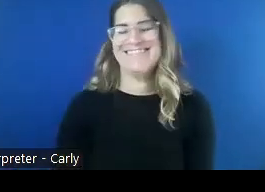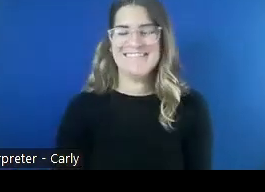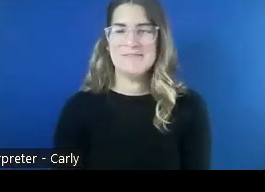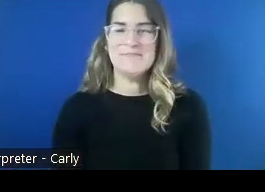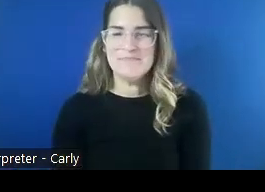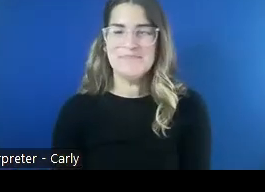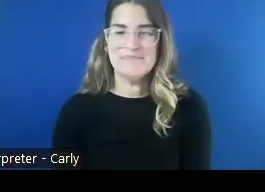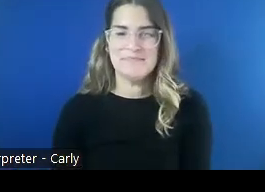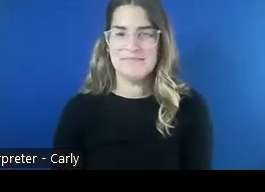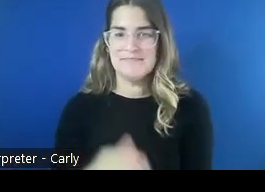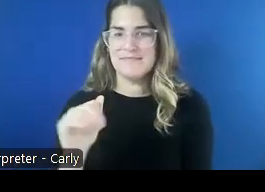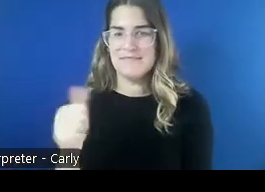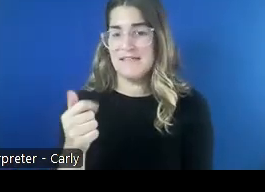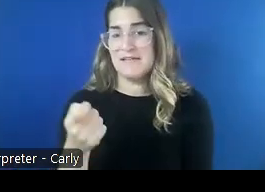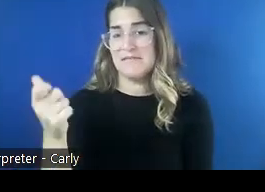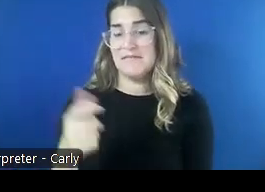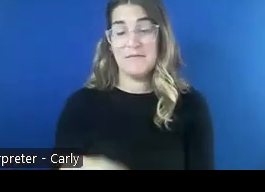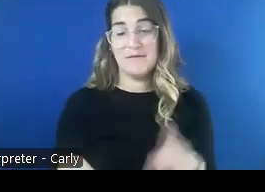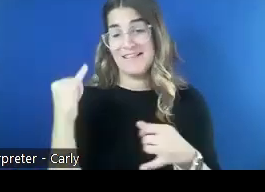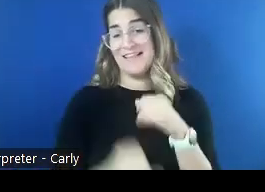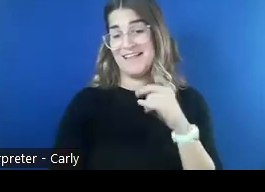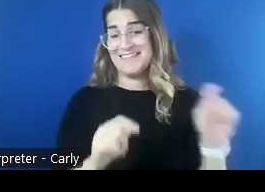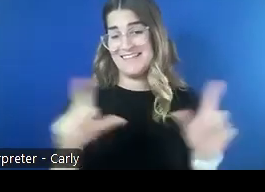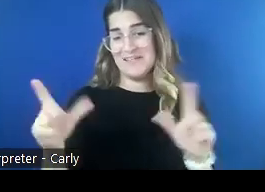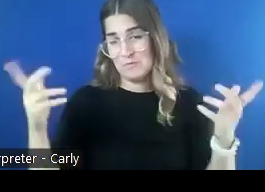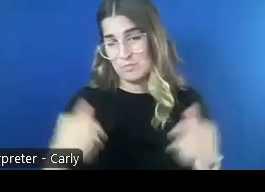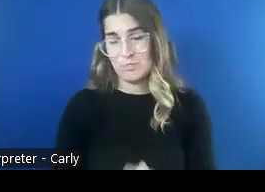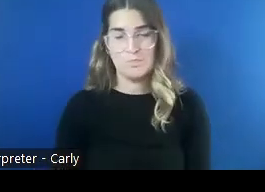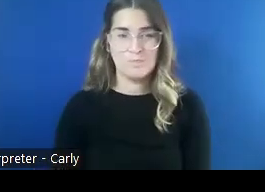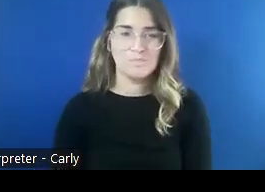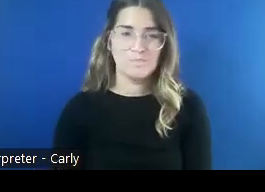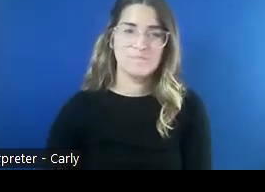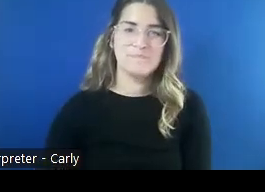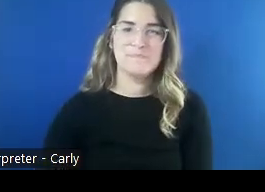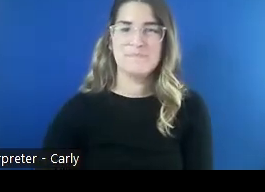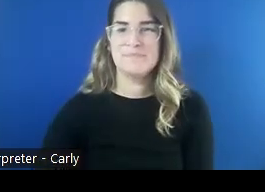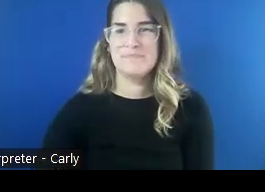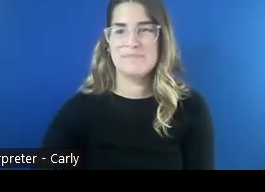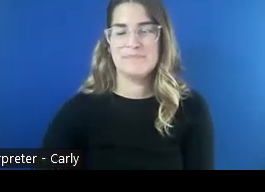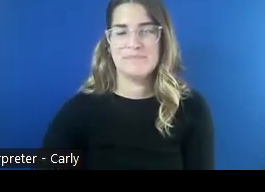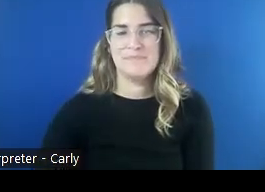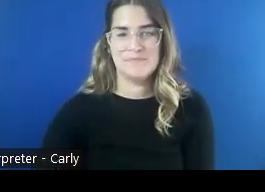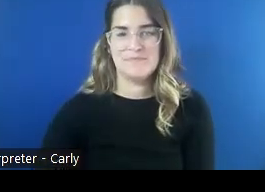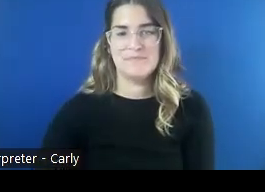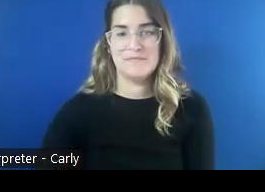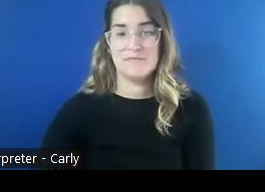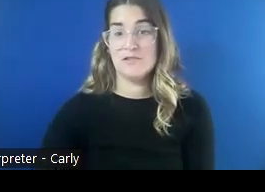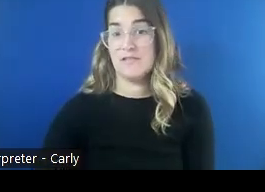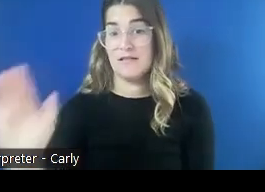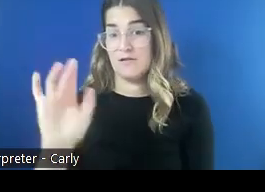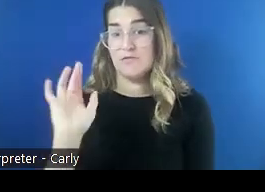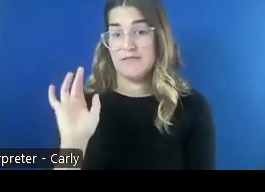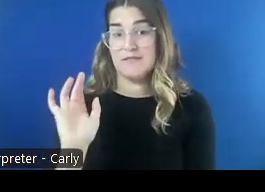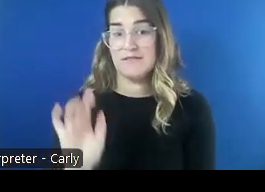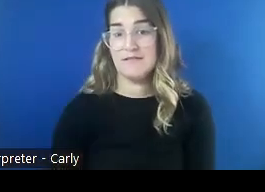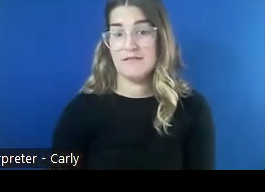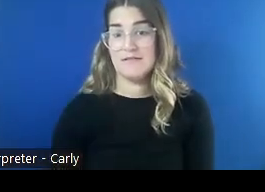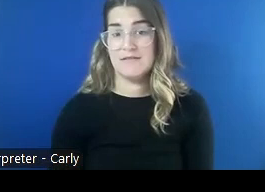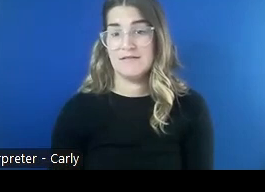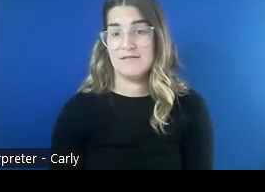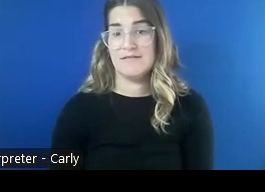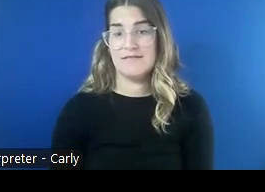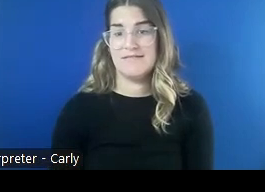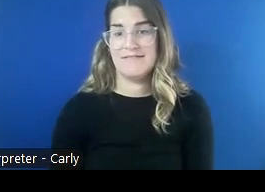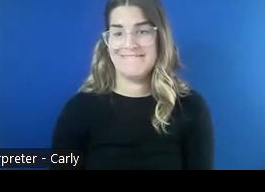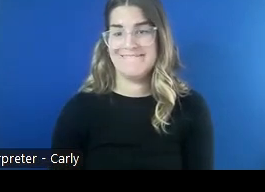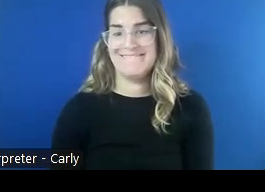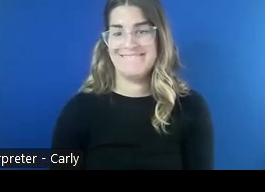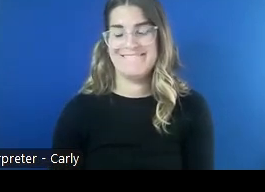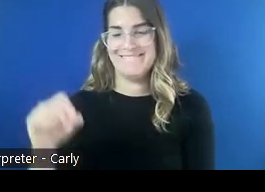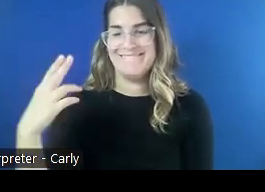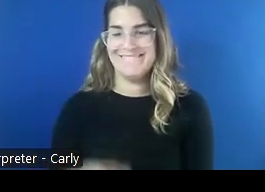I don't know how to get that away but that is the last slide like right on the screen I did that oh